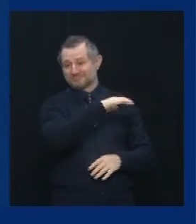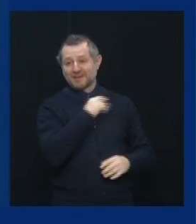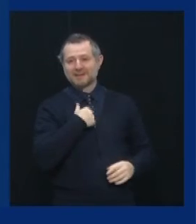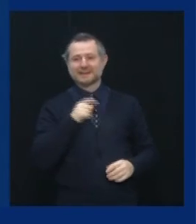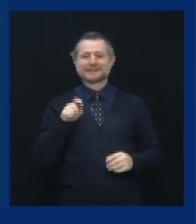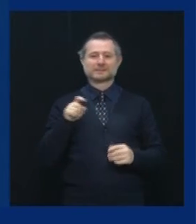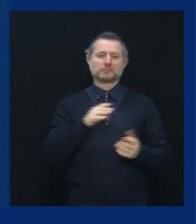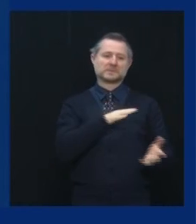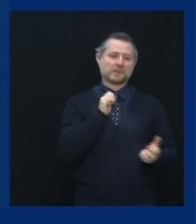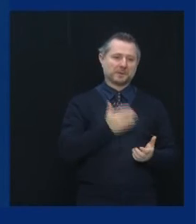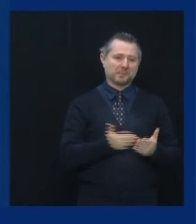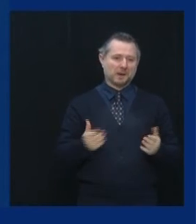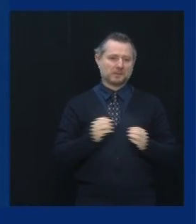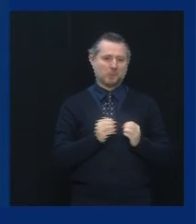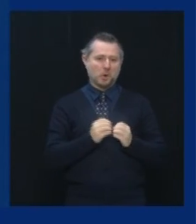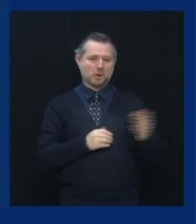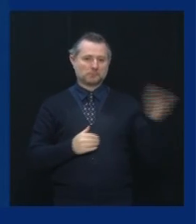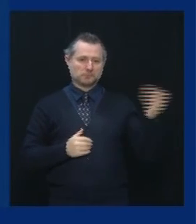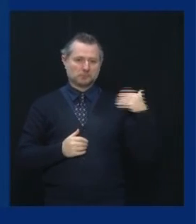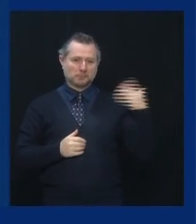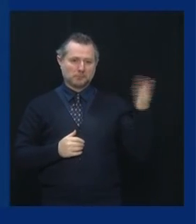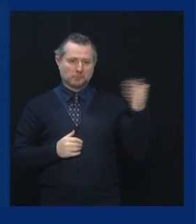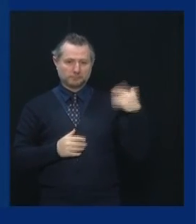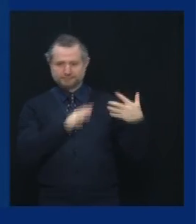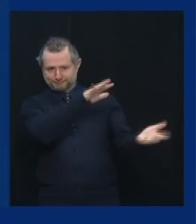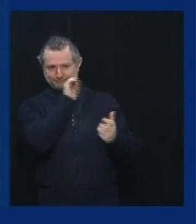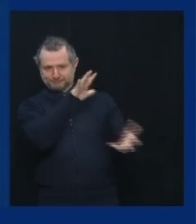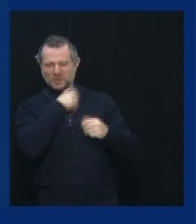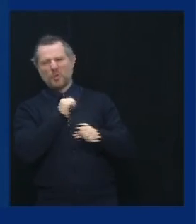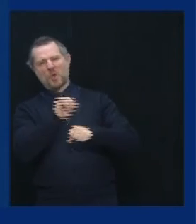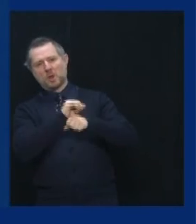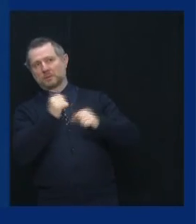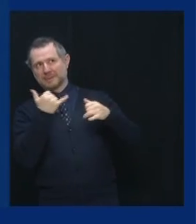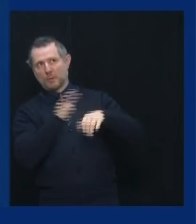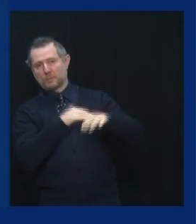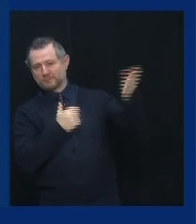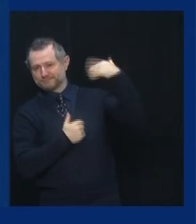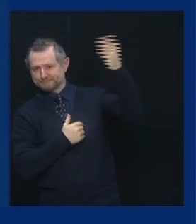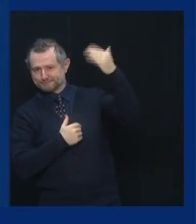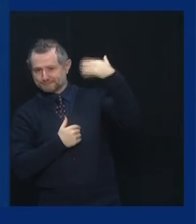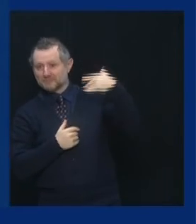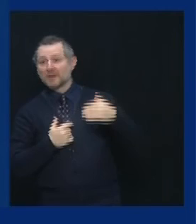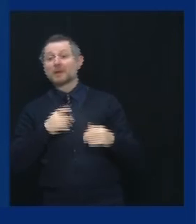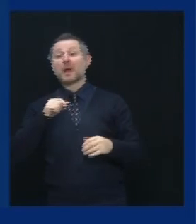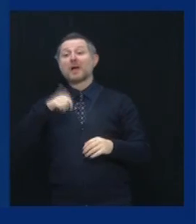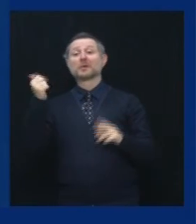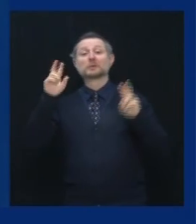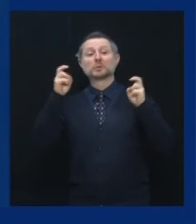FACILITIES BUT WE'LL HAVE THOUSANDS OF POINTS OF DISFRIDAY BAUGS.